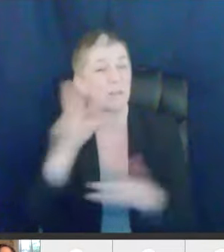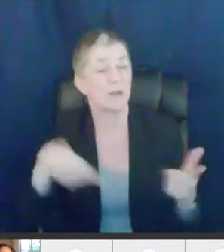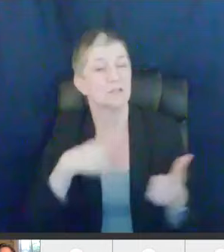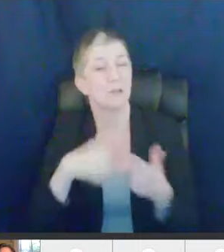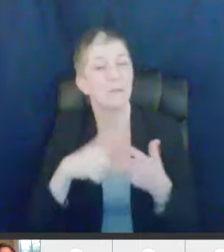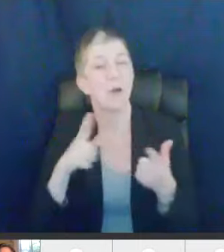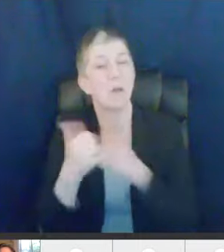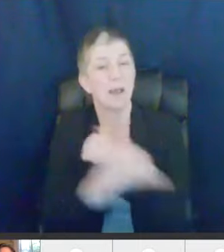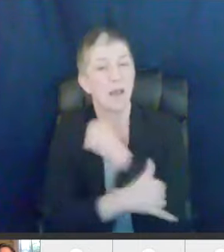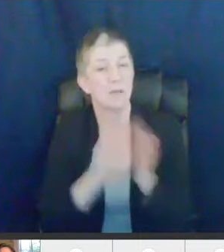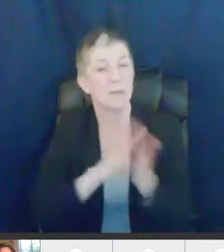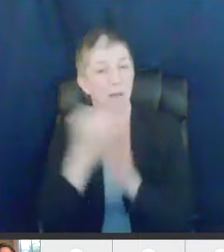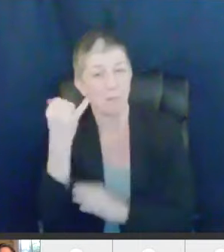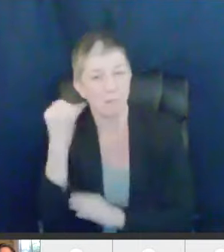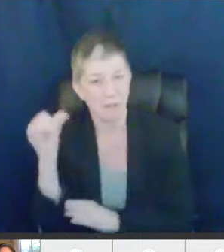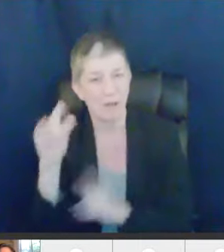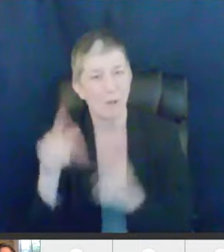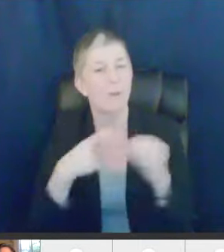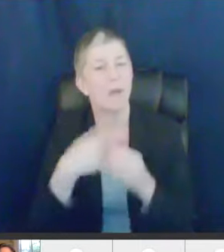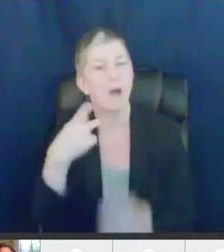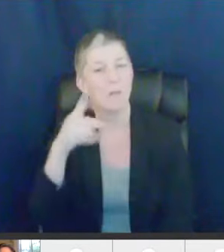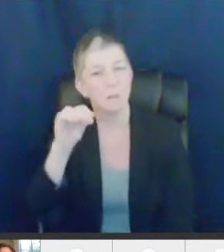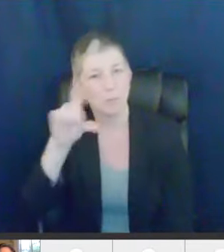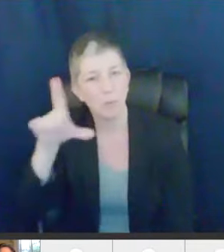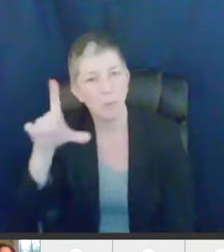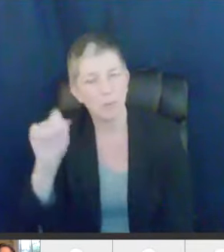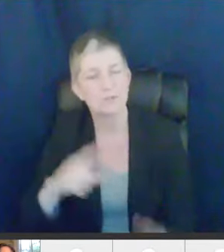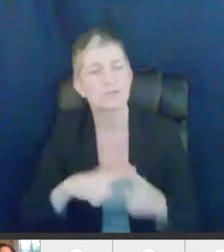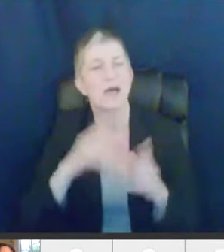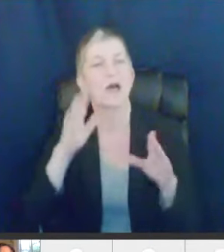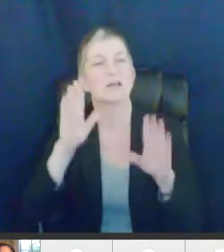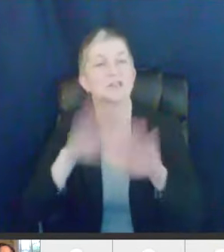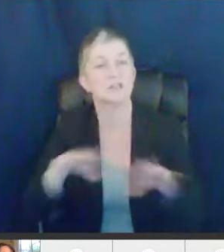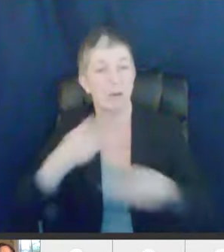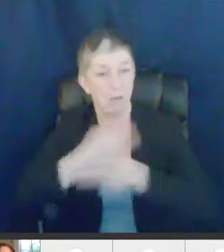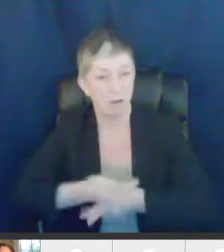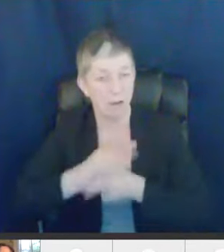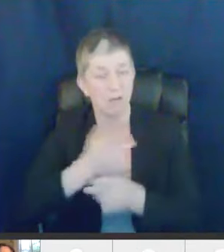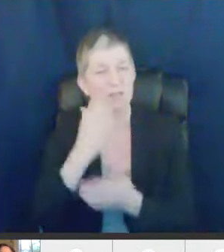with pools and childcare there was some confusion perhaps he talks about